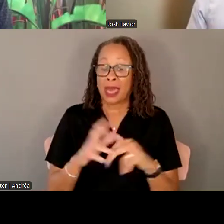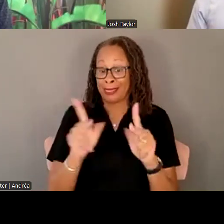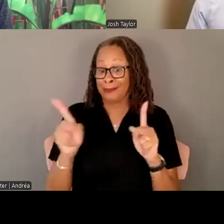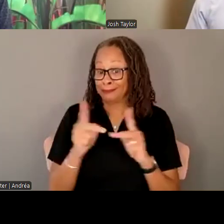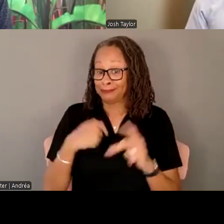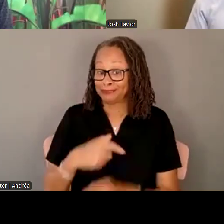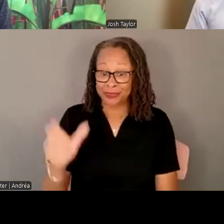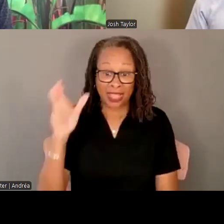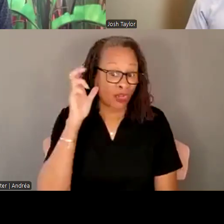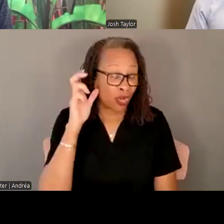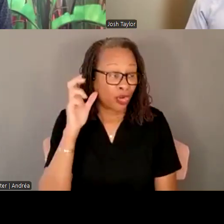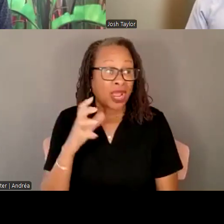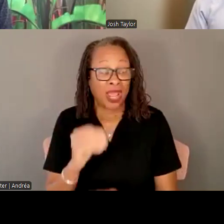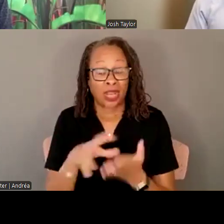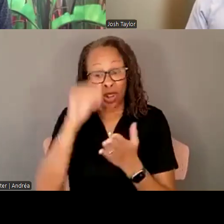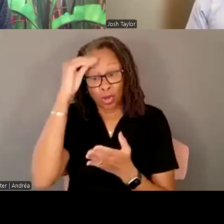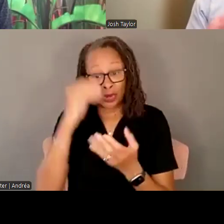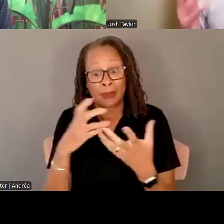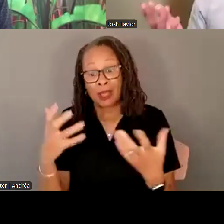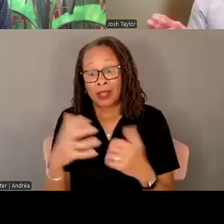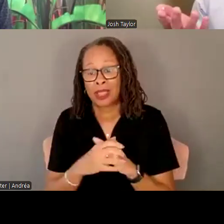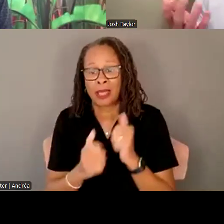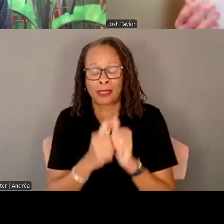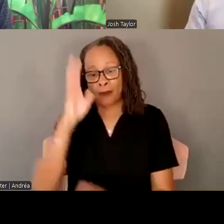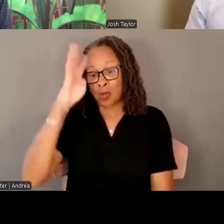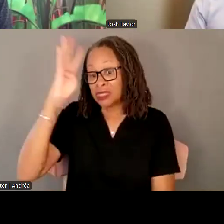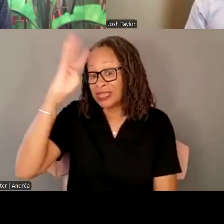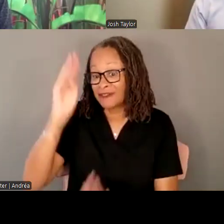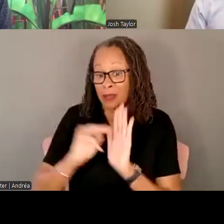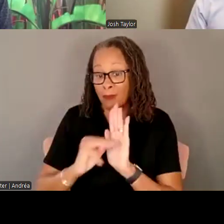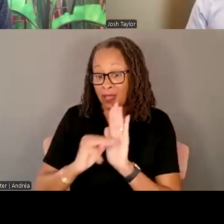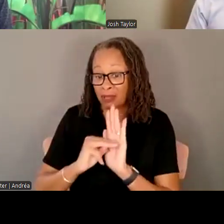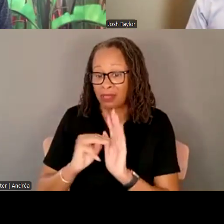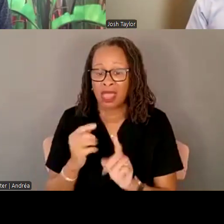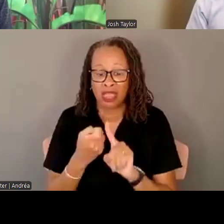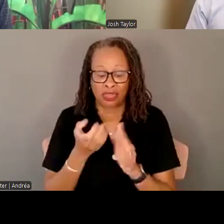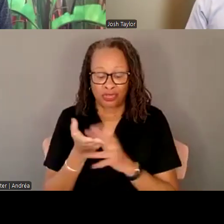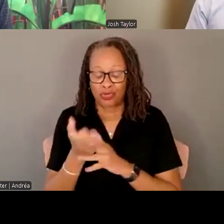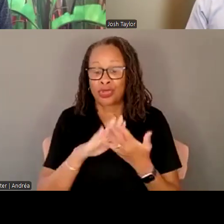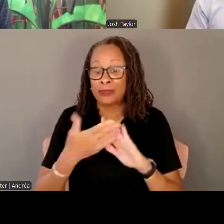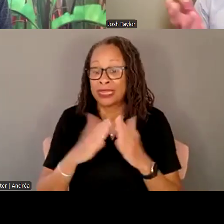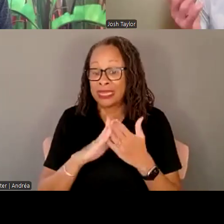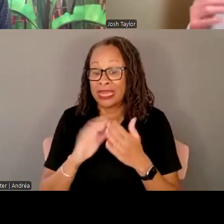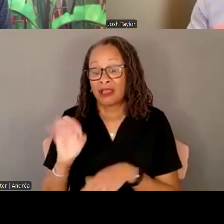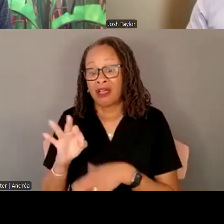and learned about the most innovative models is through the community practice and through our networks through lead